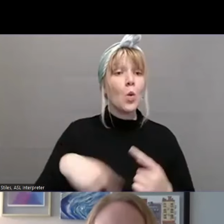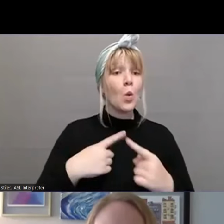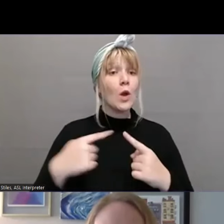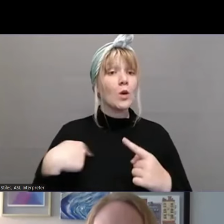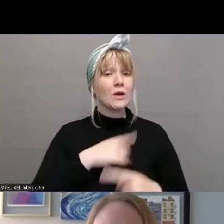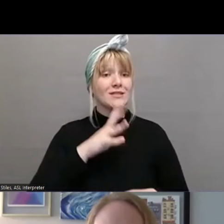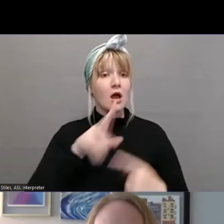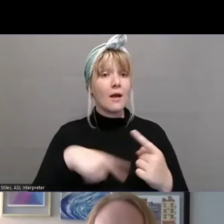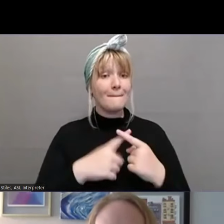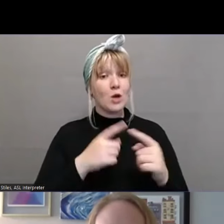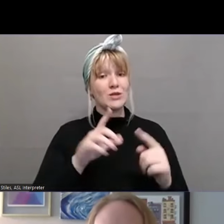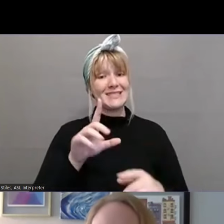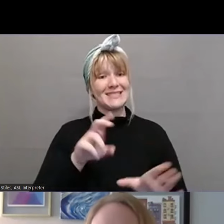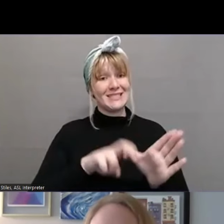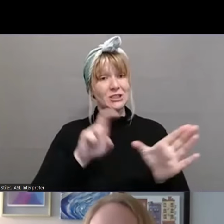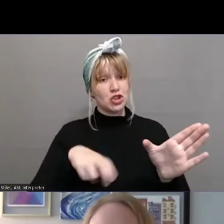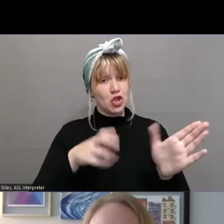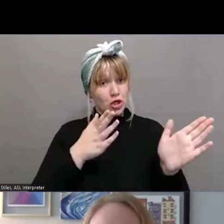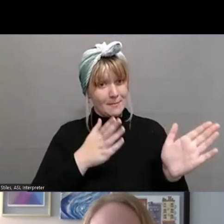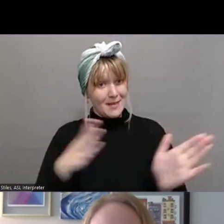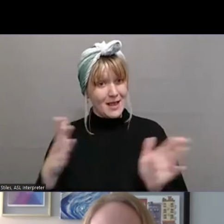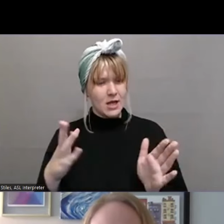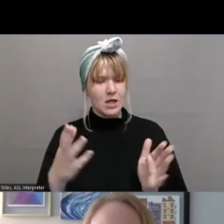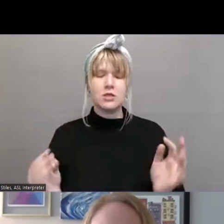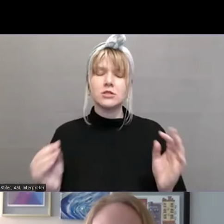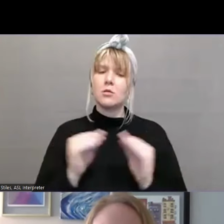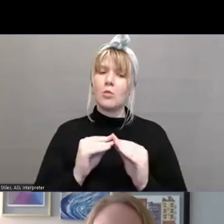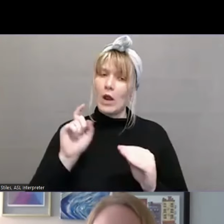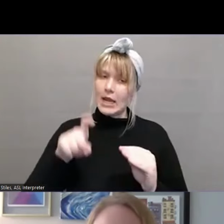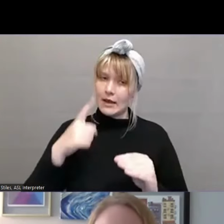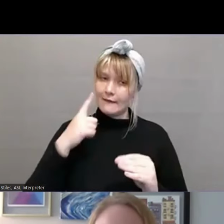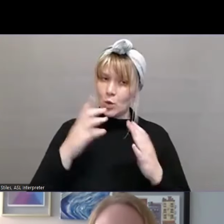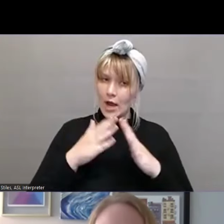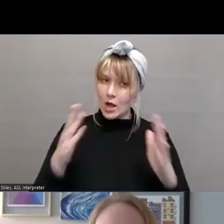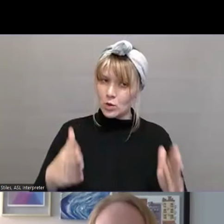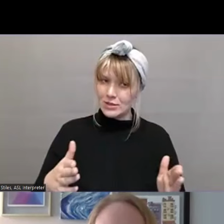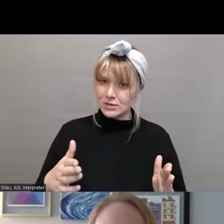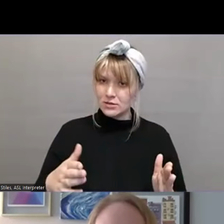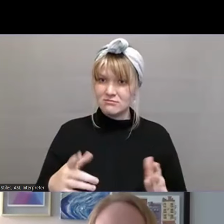that there is so much more need for housing than there is available.